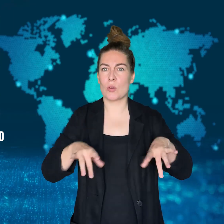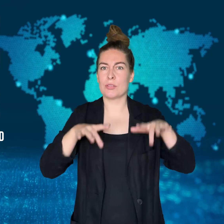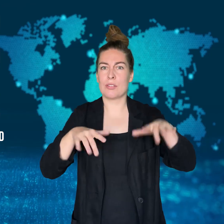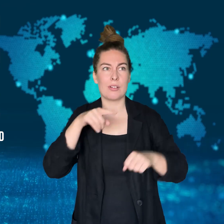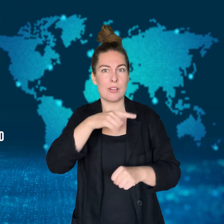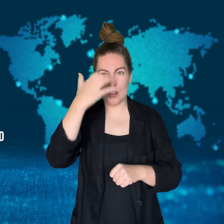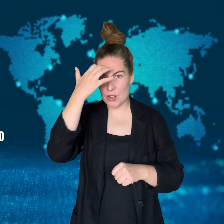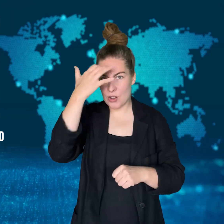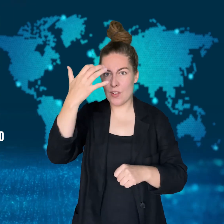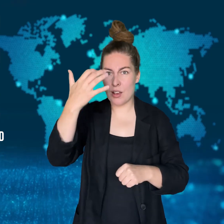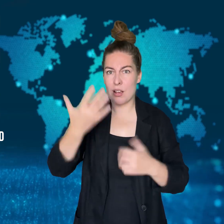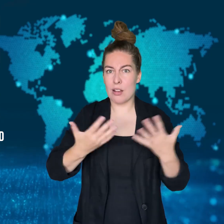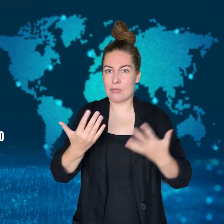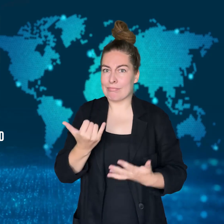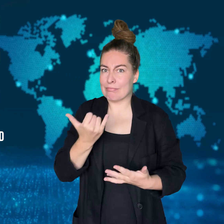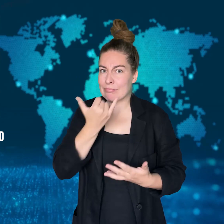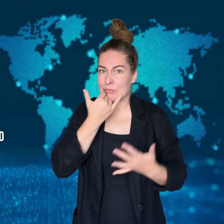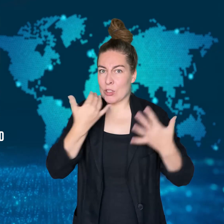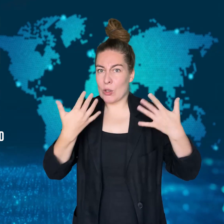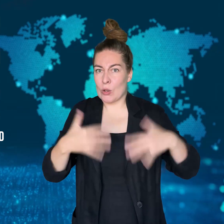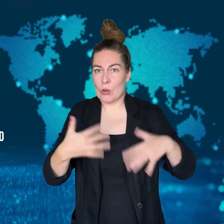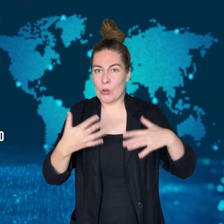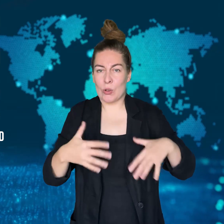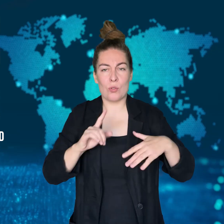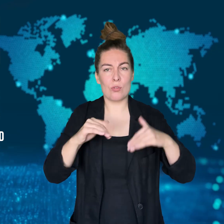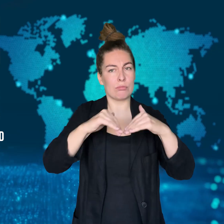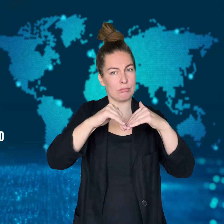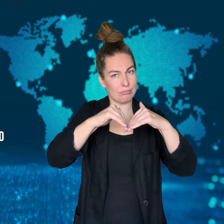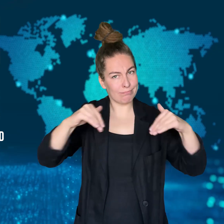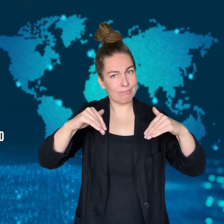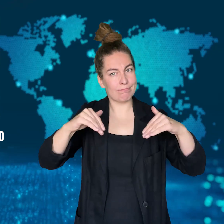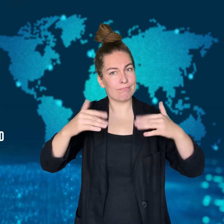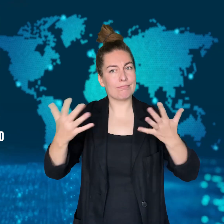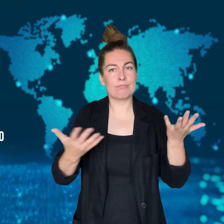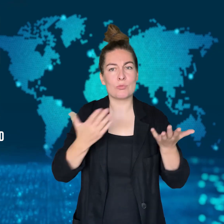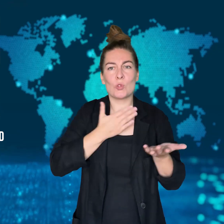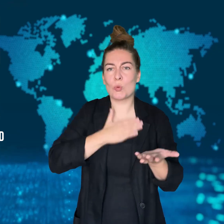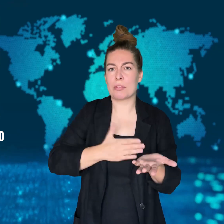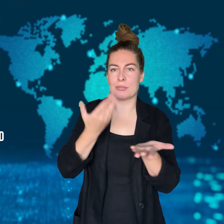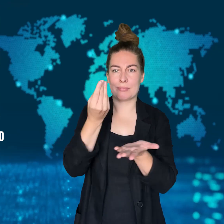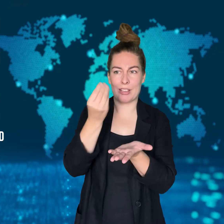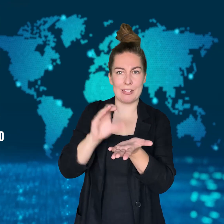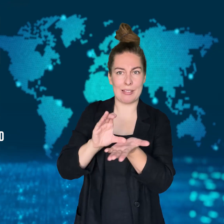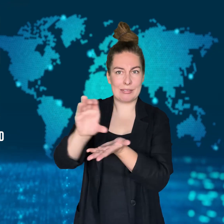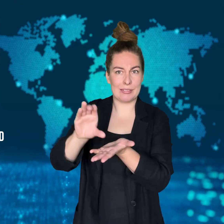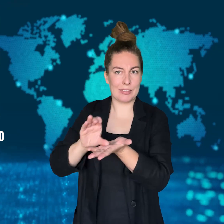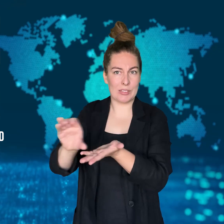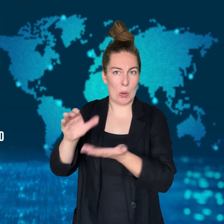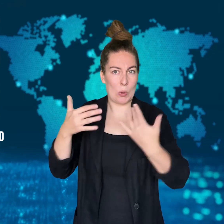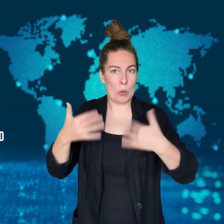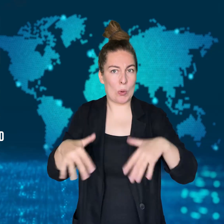The compensation is not attached to an admission of guilt